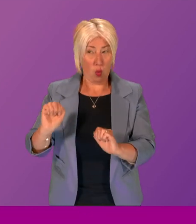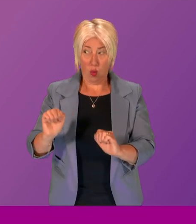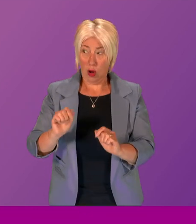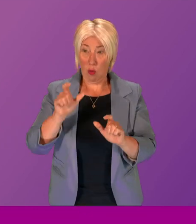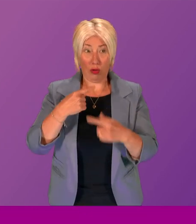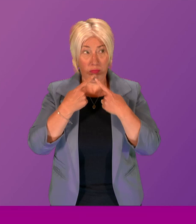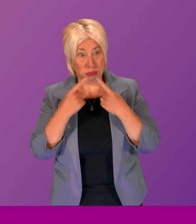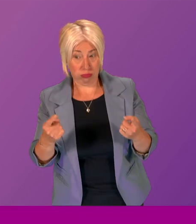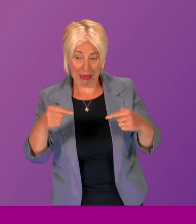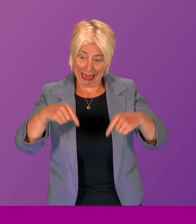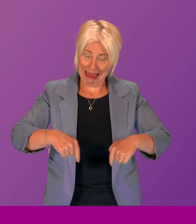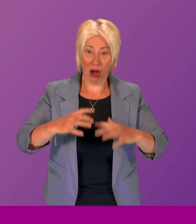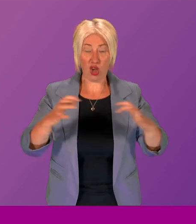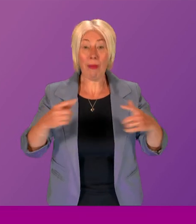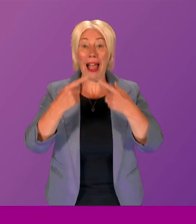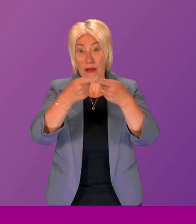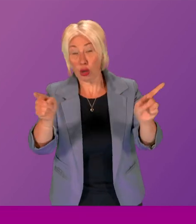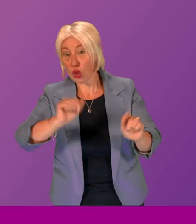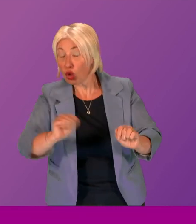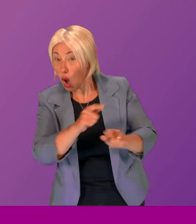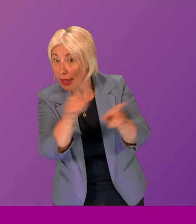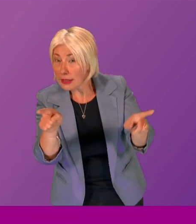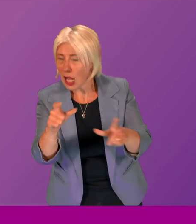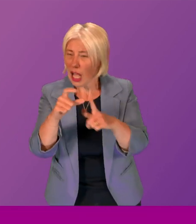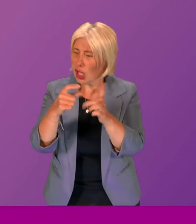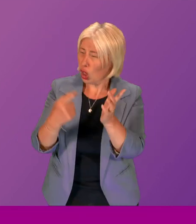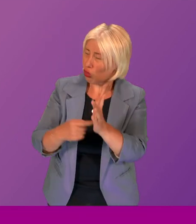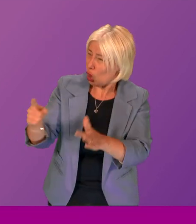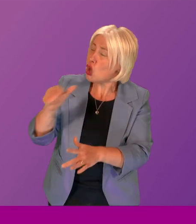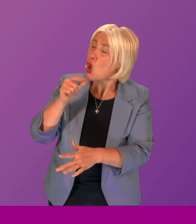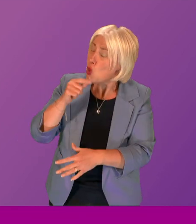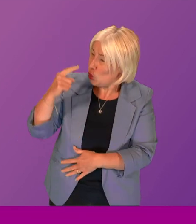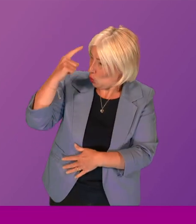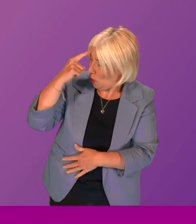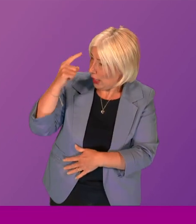and the people of Scotland who it is that he thinks are not deserving of those protections,